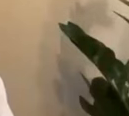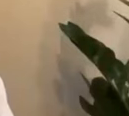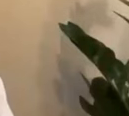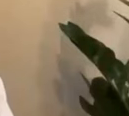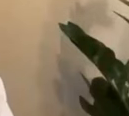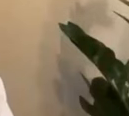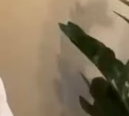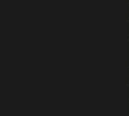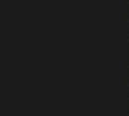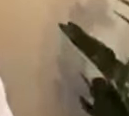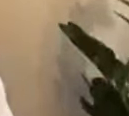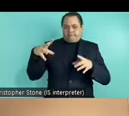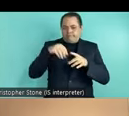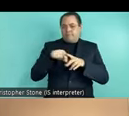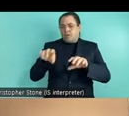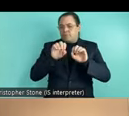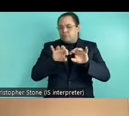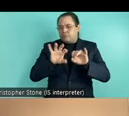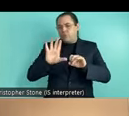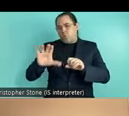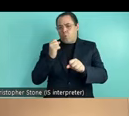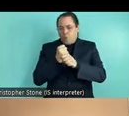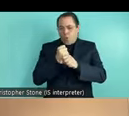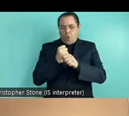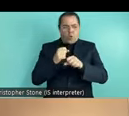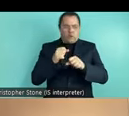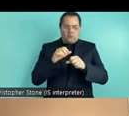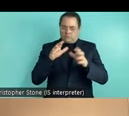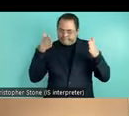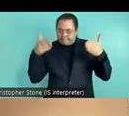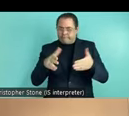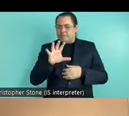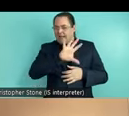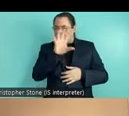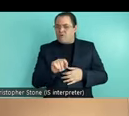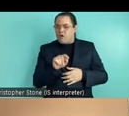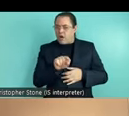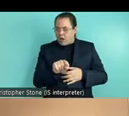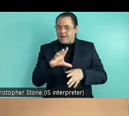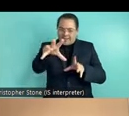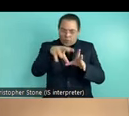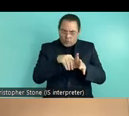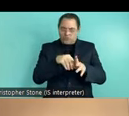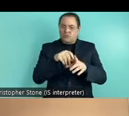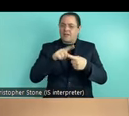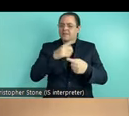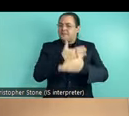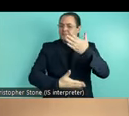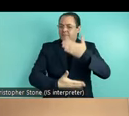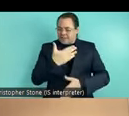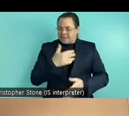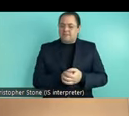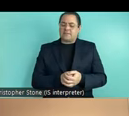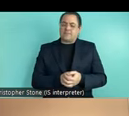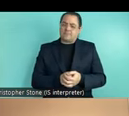15:51:46 piece on the gap grid lab every time. Thank you very much handle and just introduce